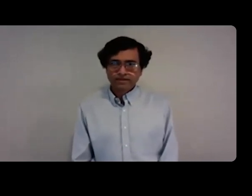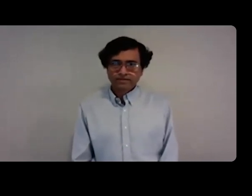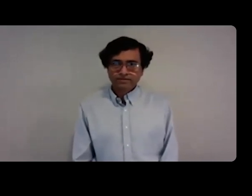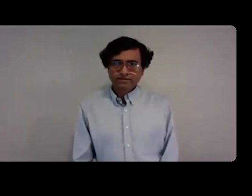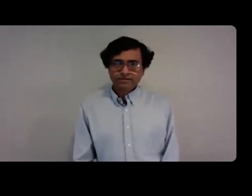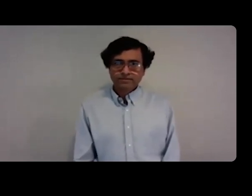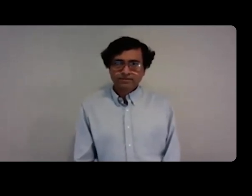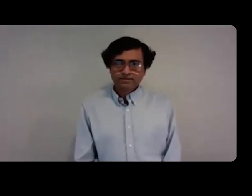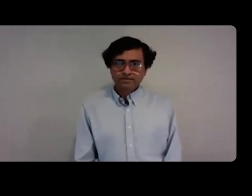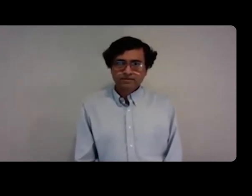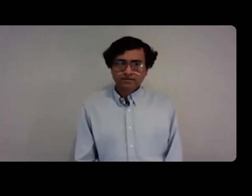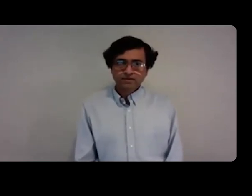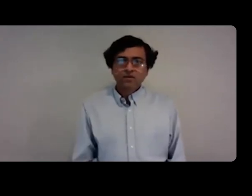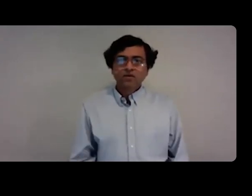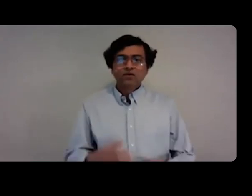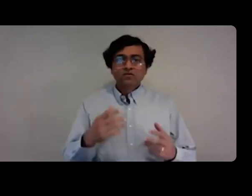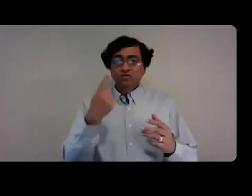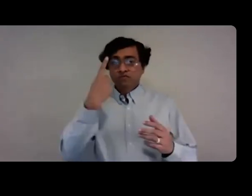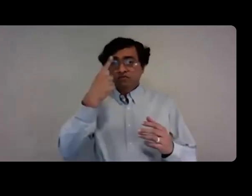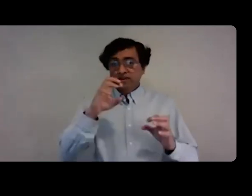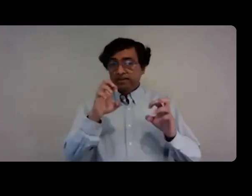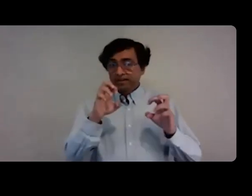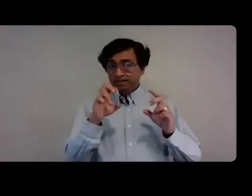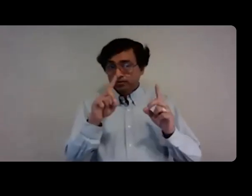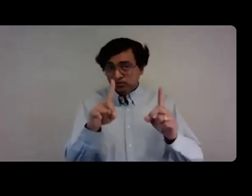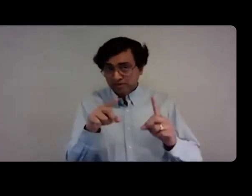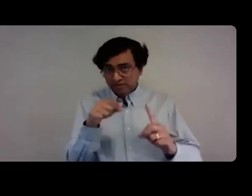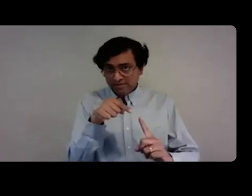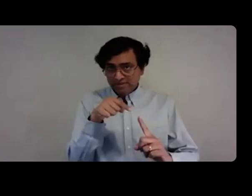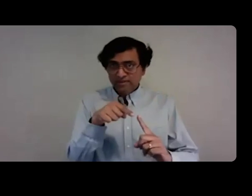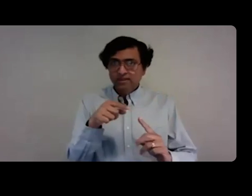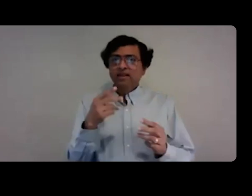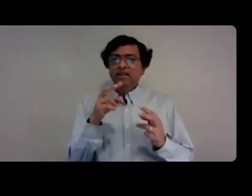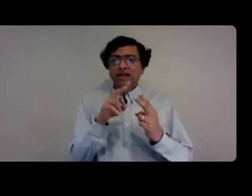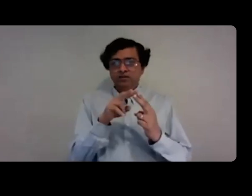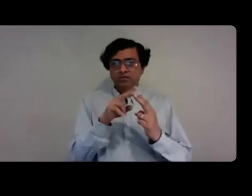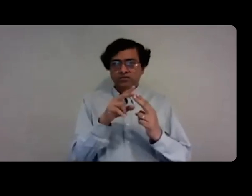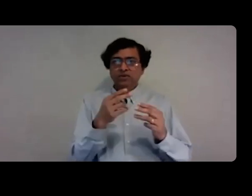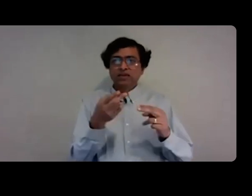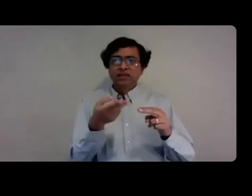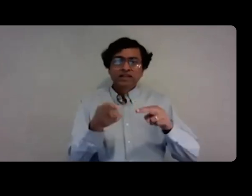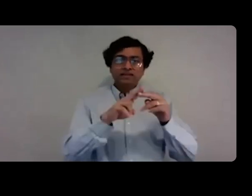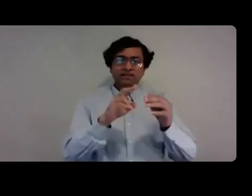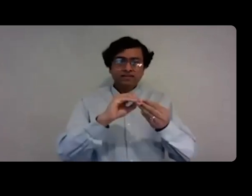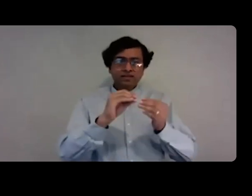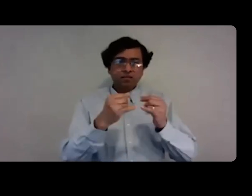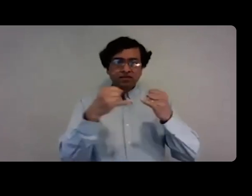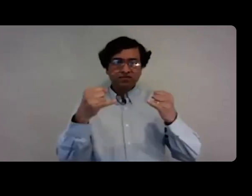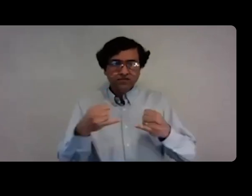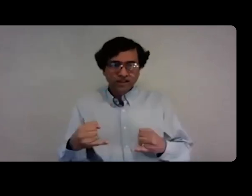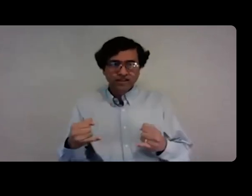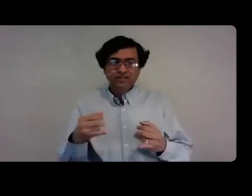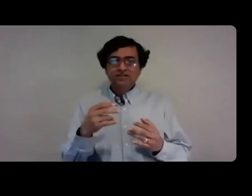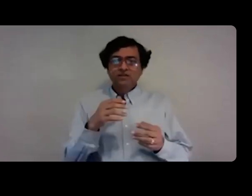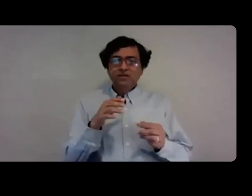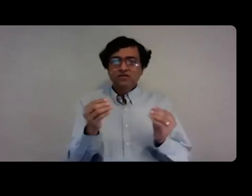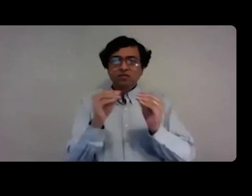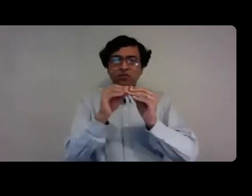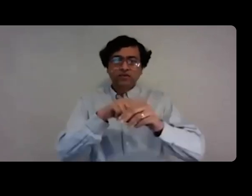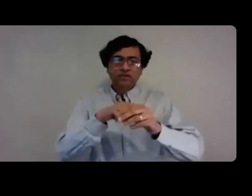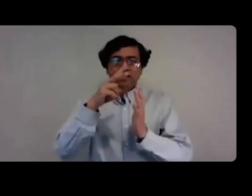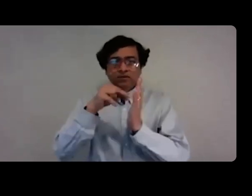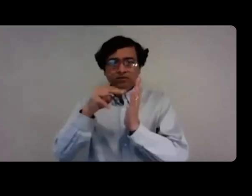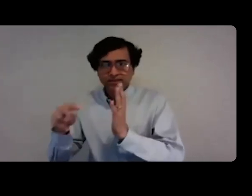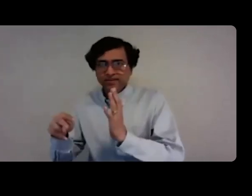So in the educational environment in particular, when